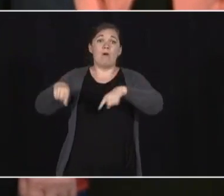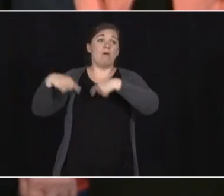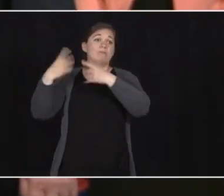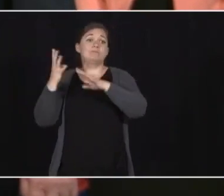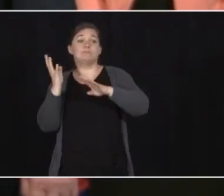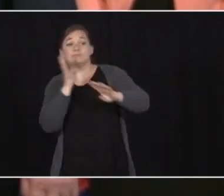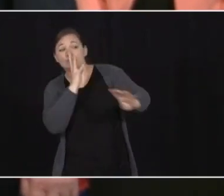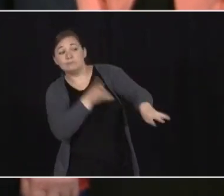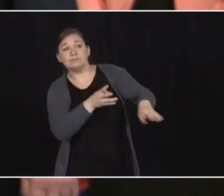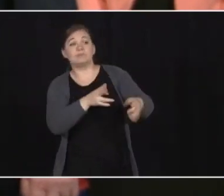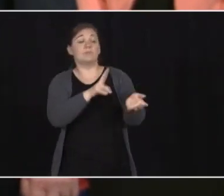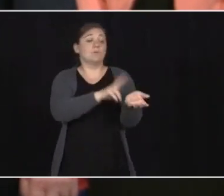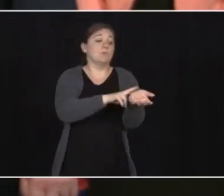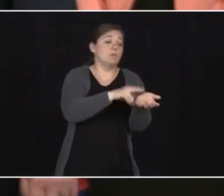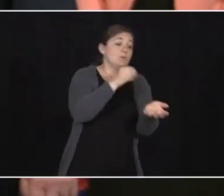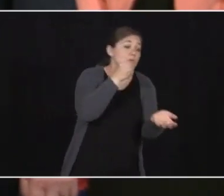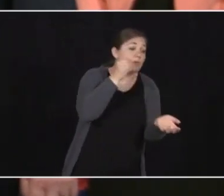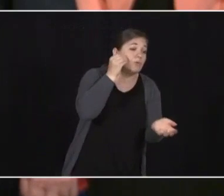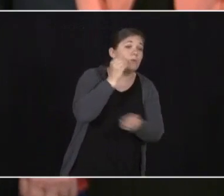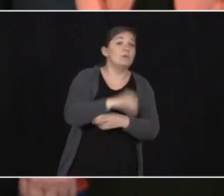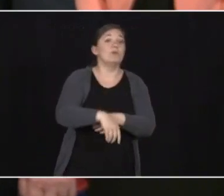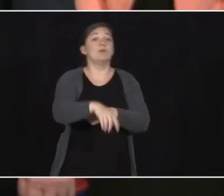long-term care was